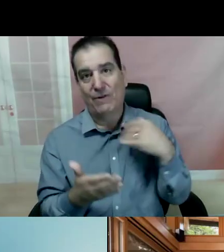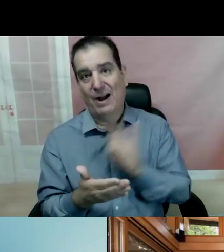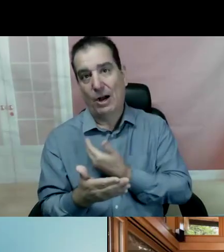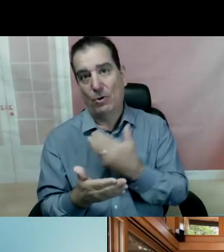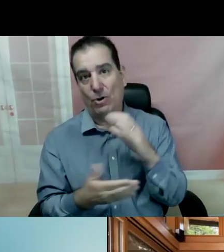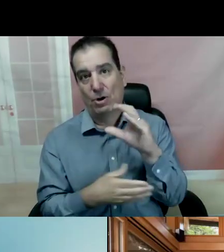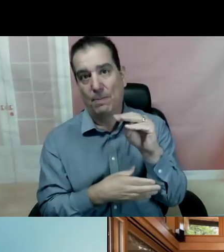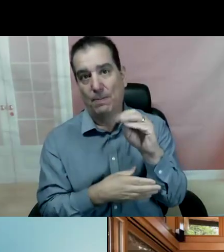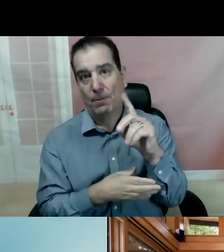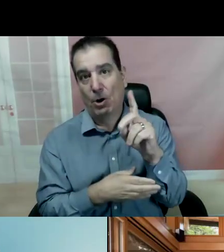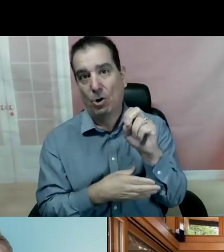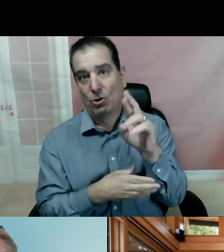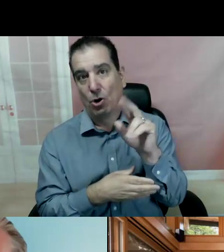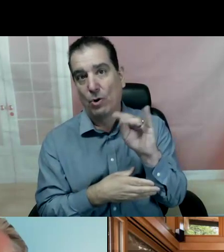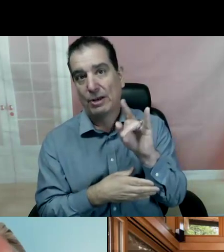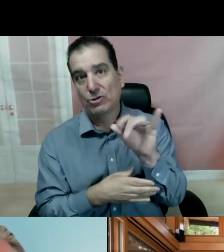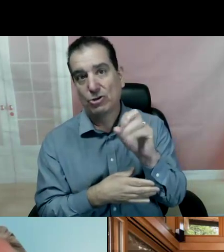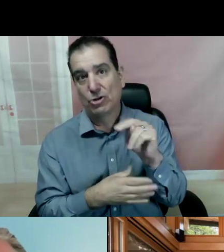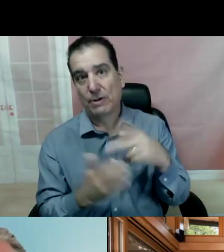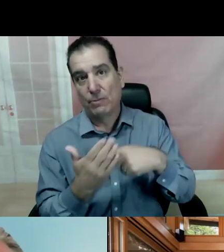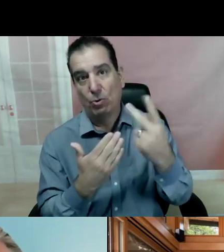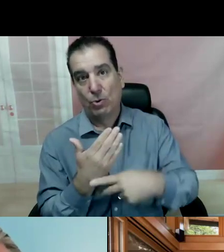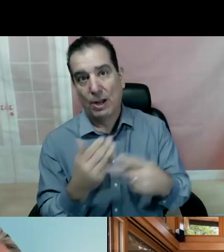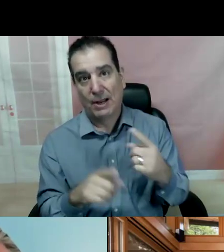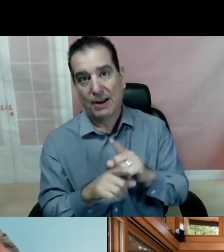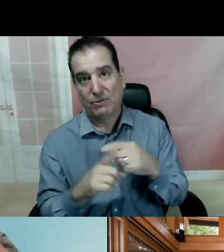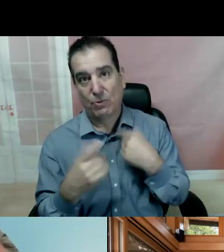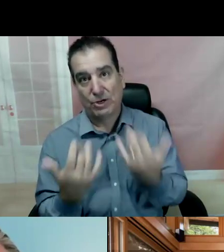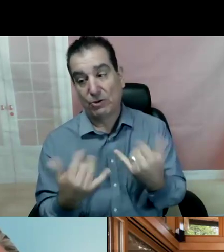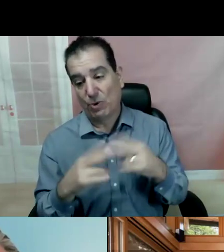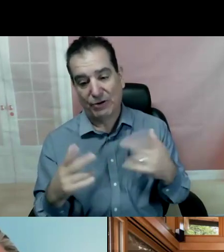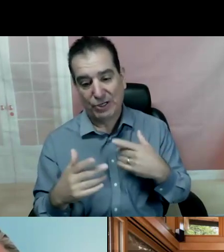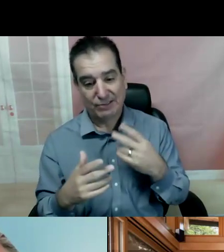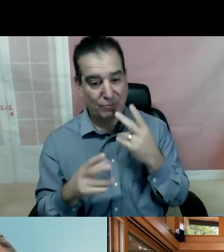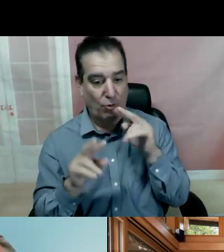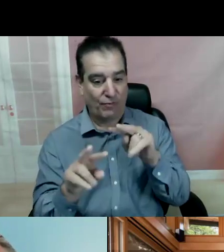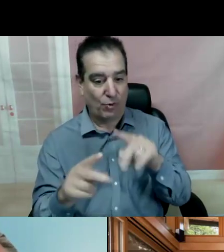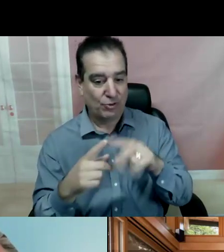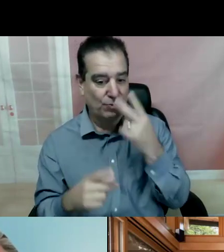hopefully as early as summer. So, it's going to be a big part of our program, our connections